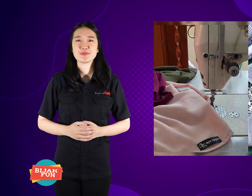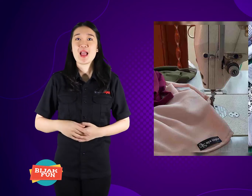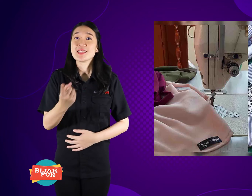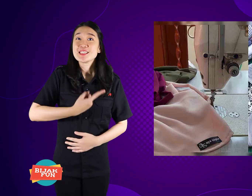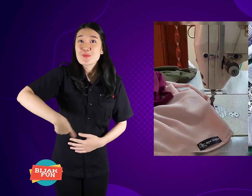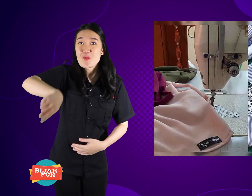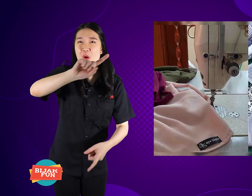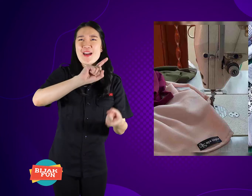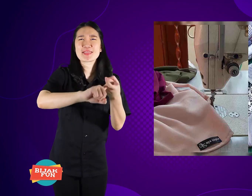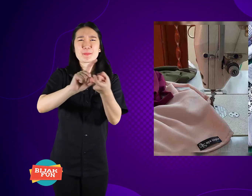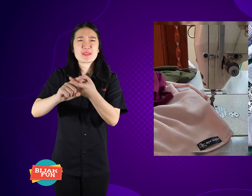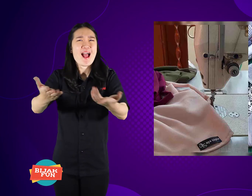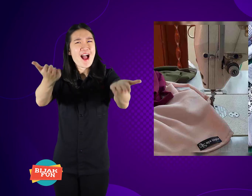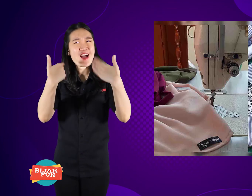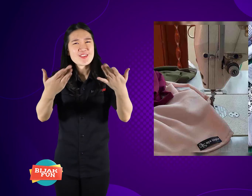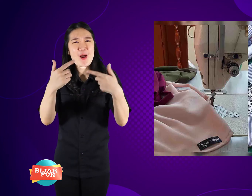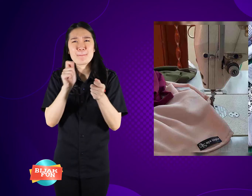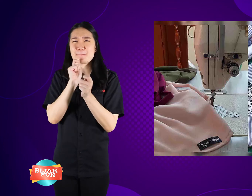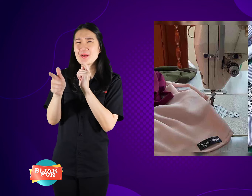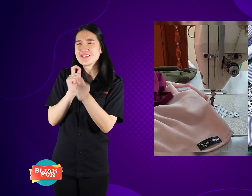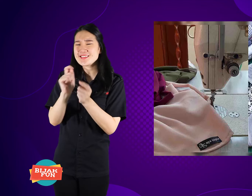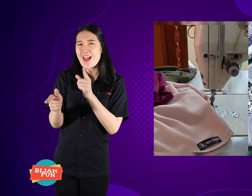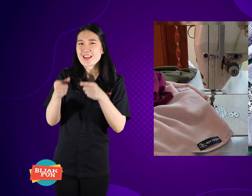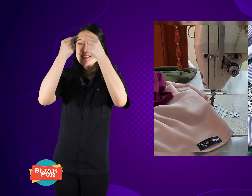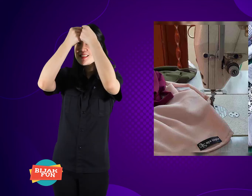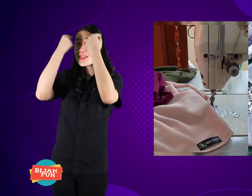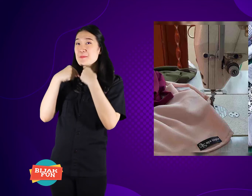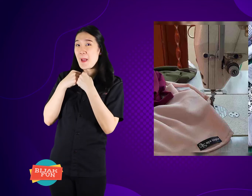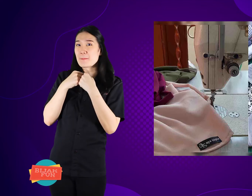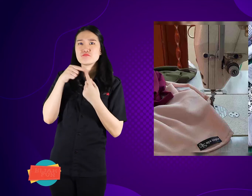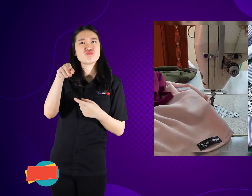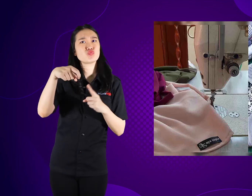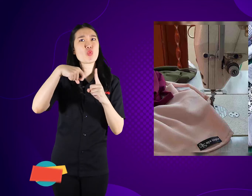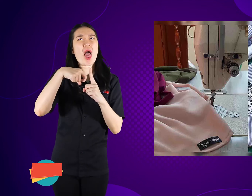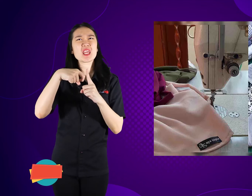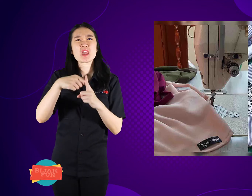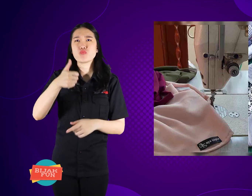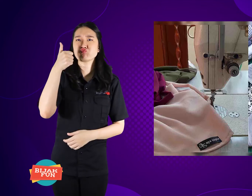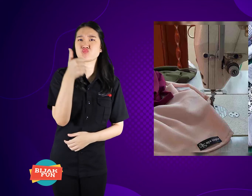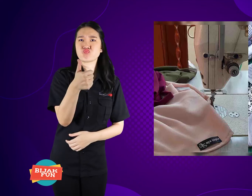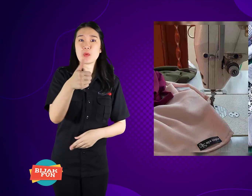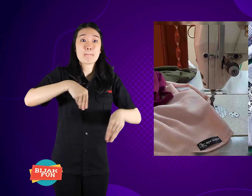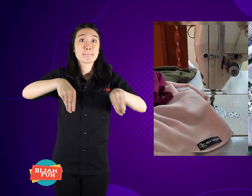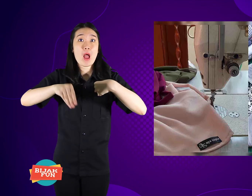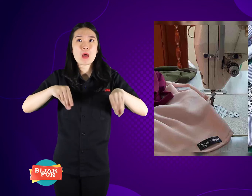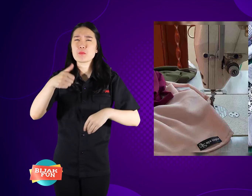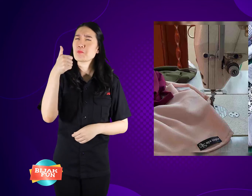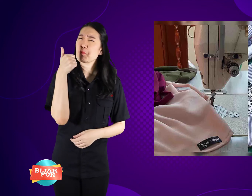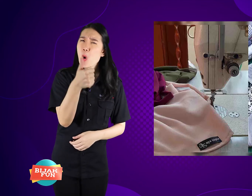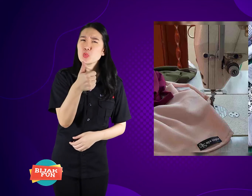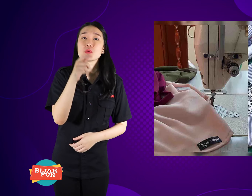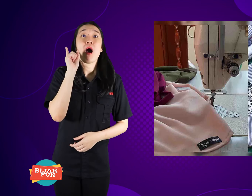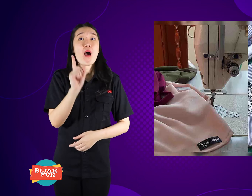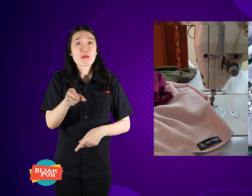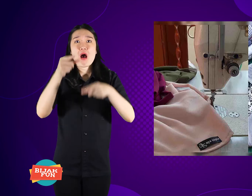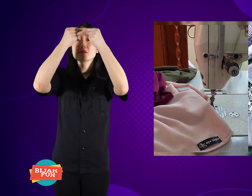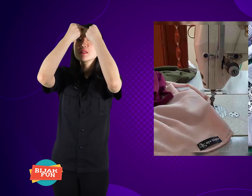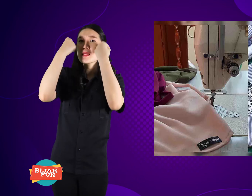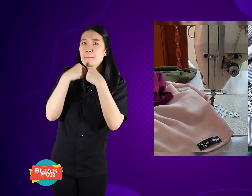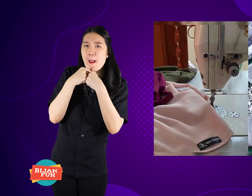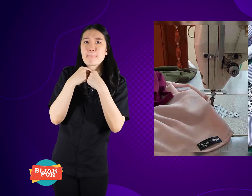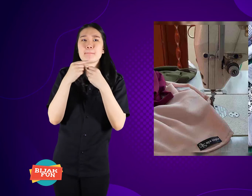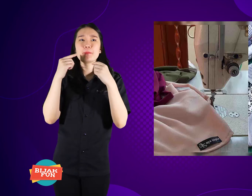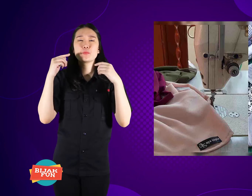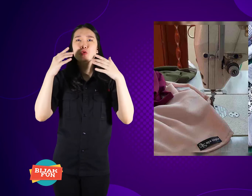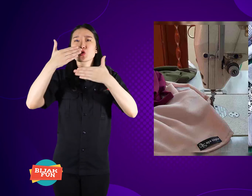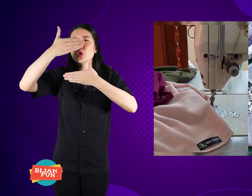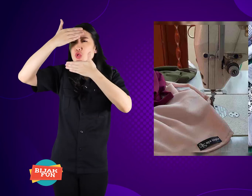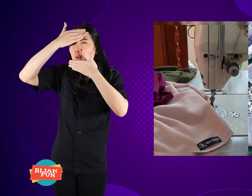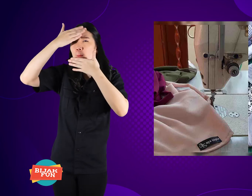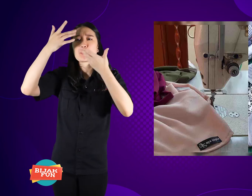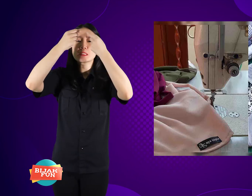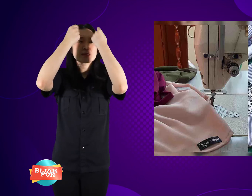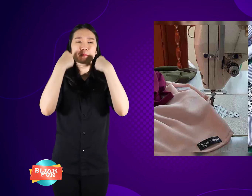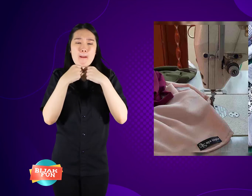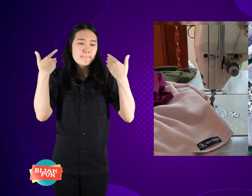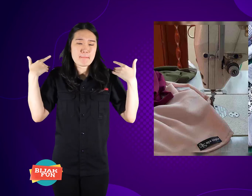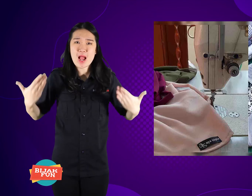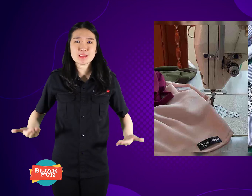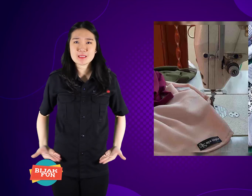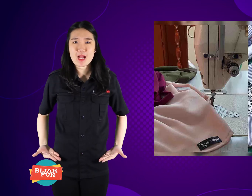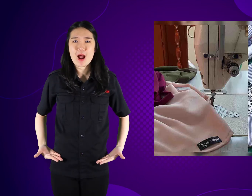All friends, let's order a hijab good quality, good material, there is a hijab cover,